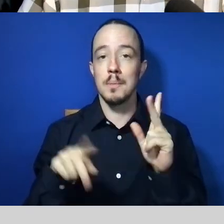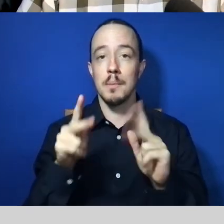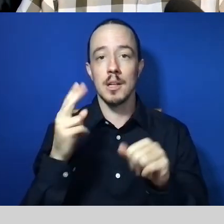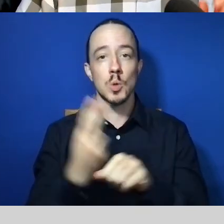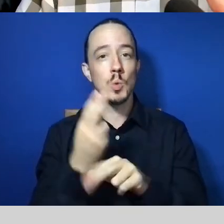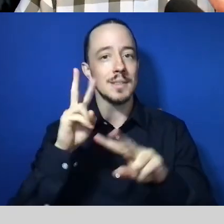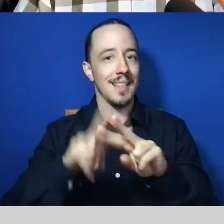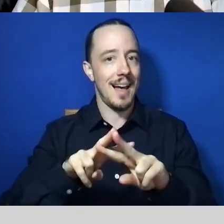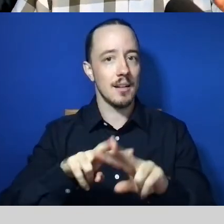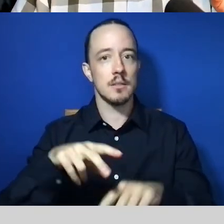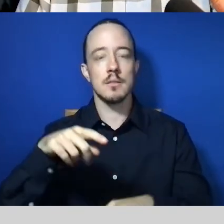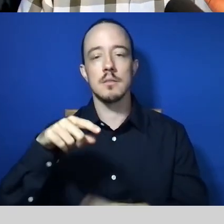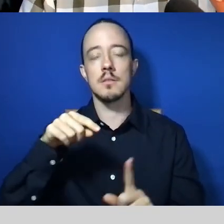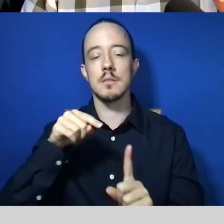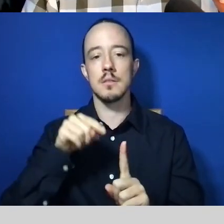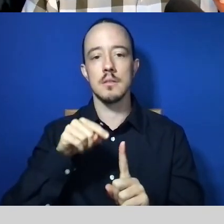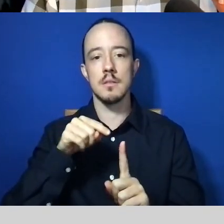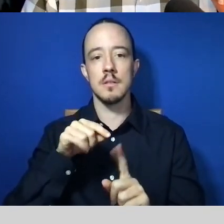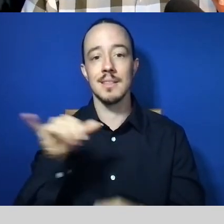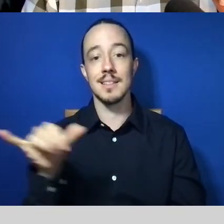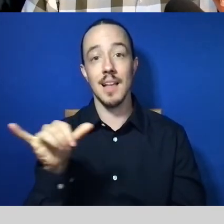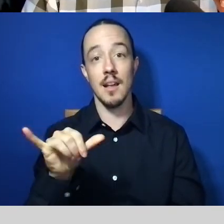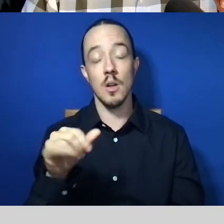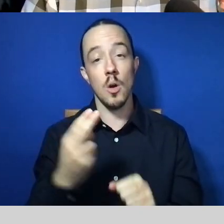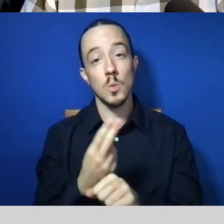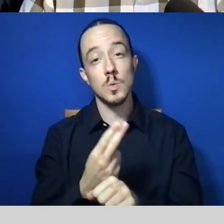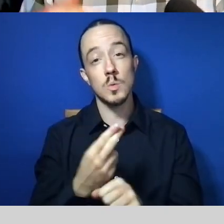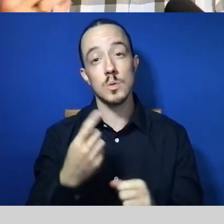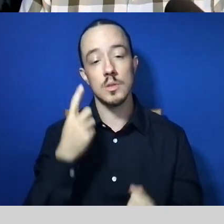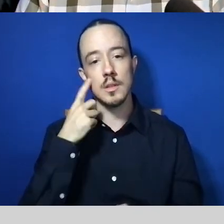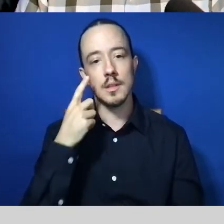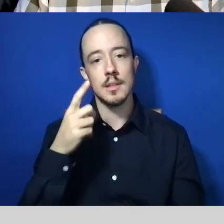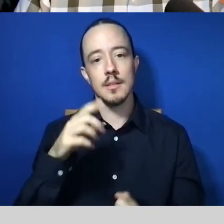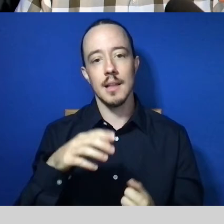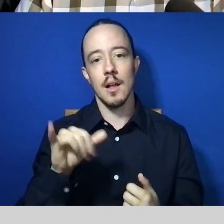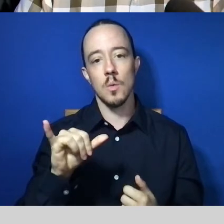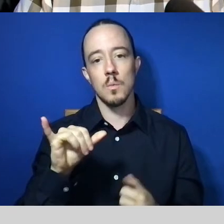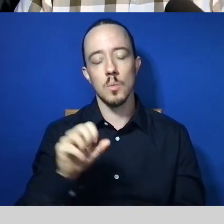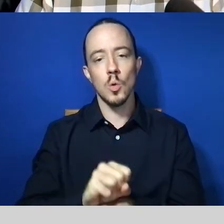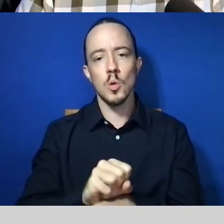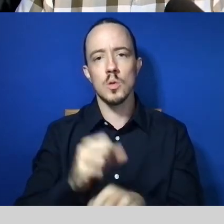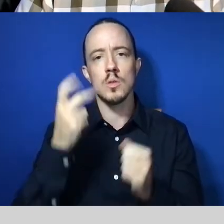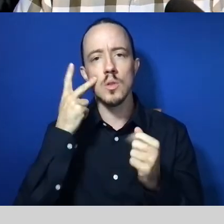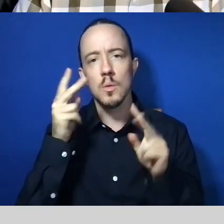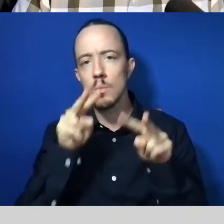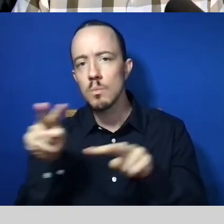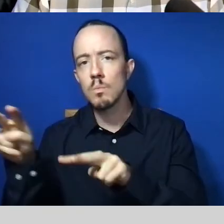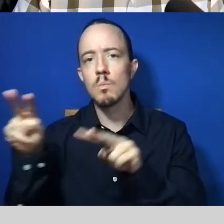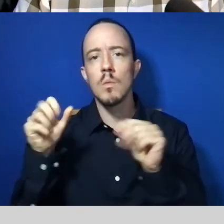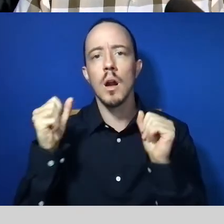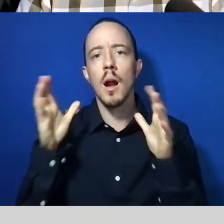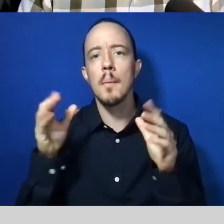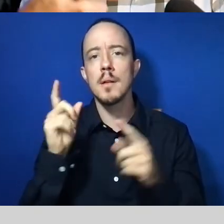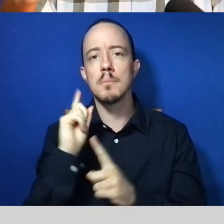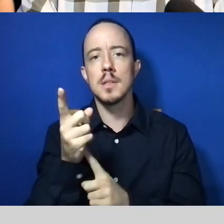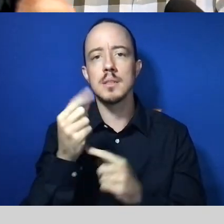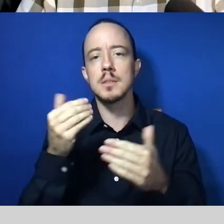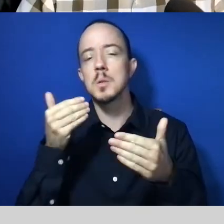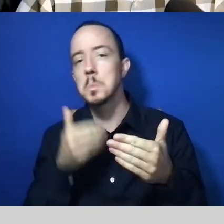The site also uses a Celery Worker that looks every so many minutes to see if there's an upcoming session to announce that into the various channels.